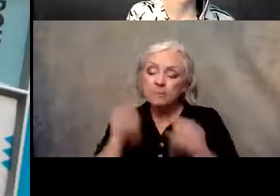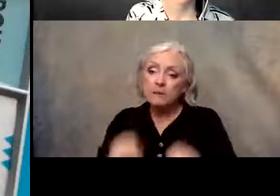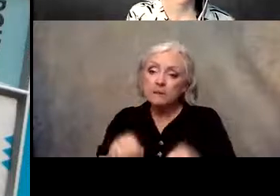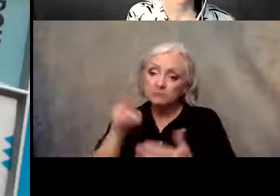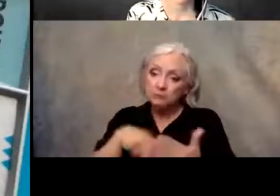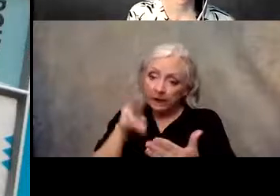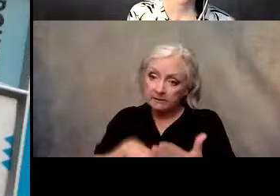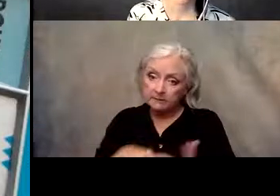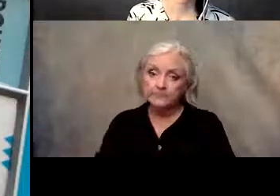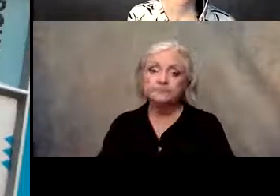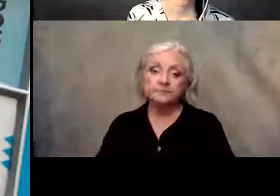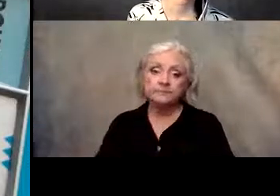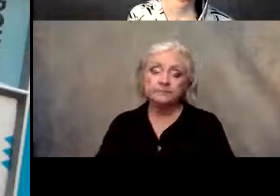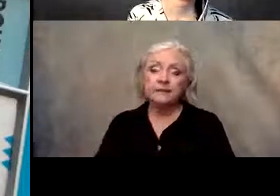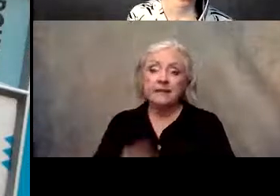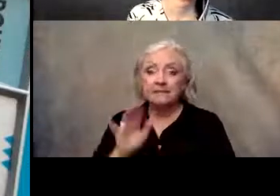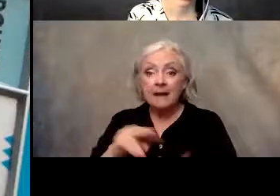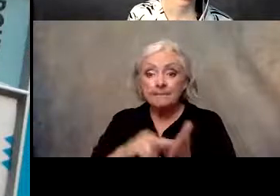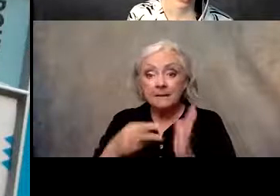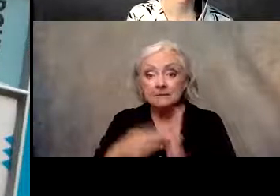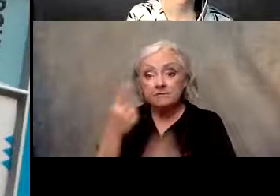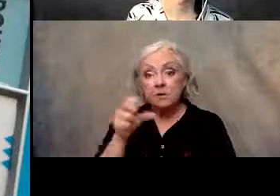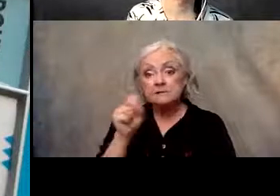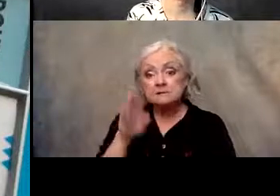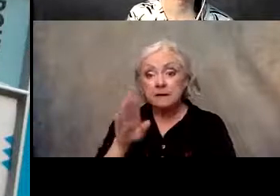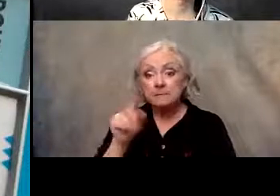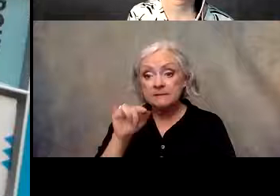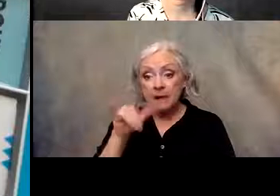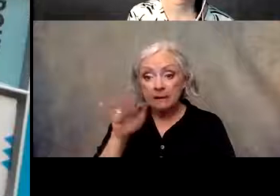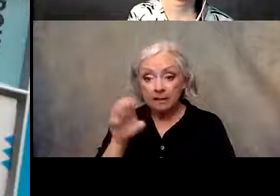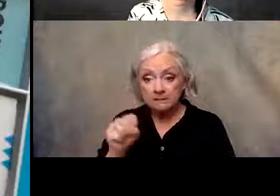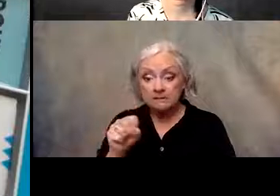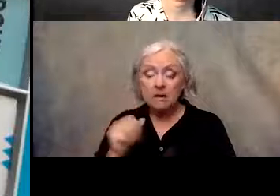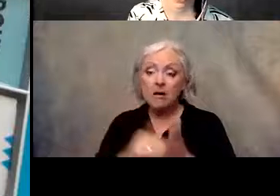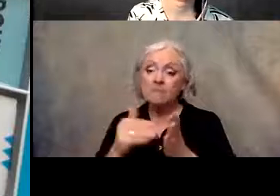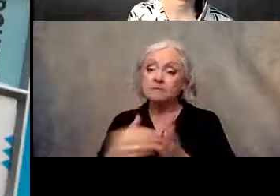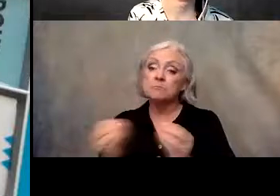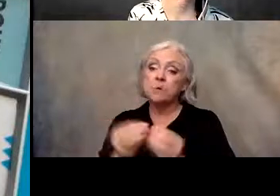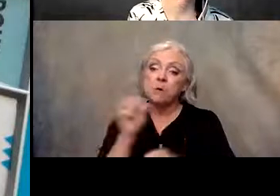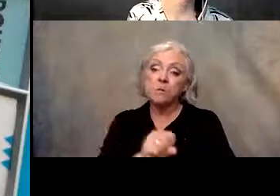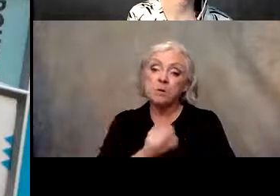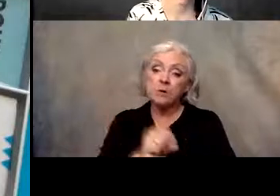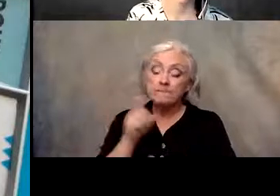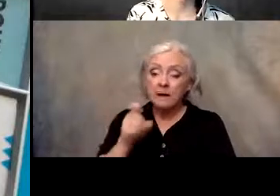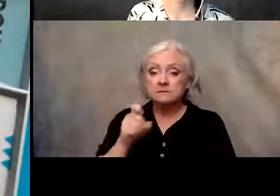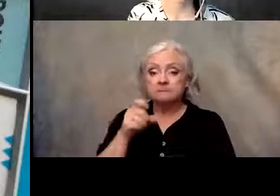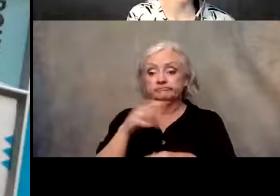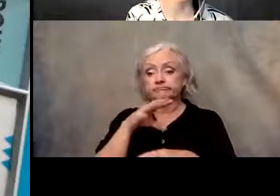This also means that for subtitles, there is often more work that needs to go into it rather than just translating